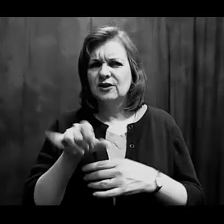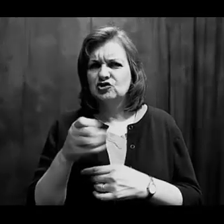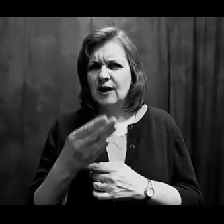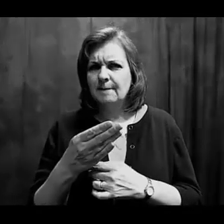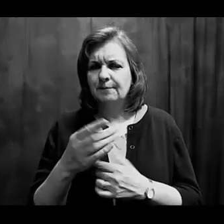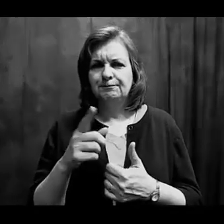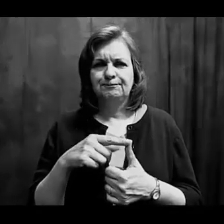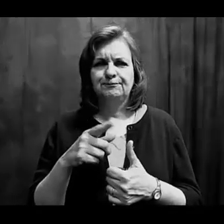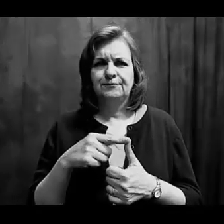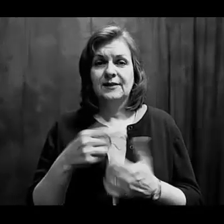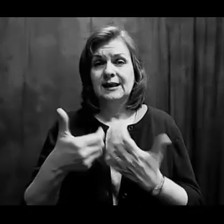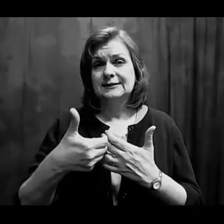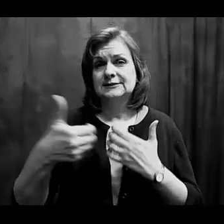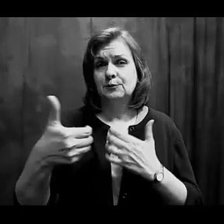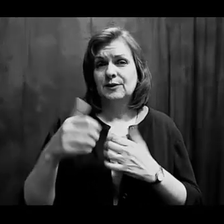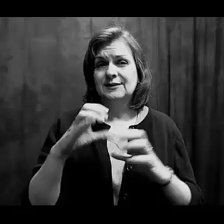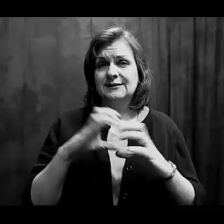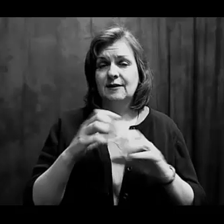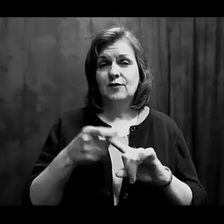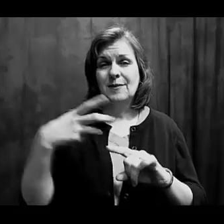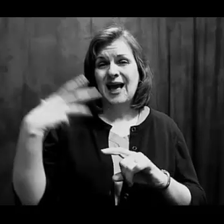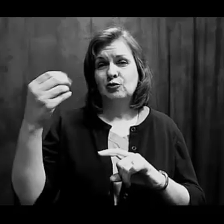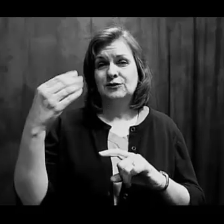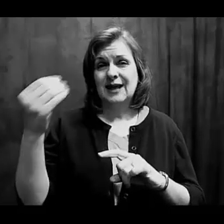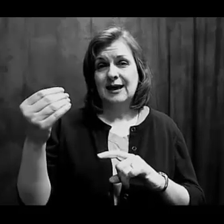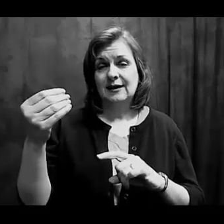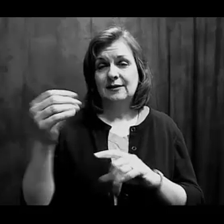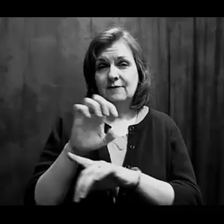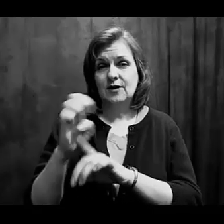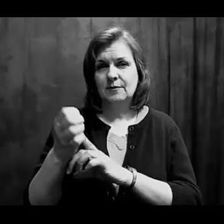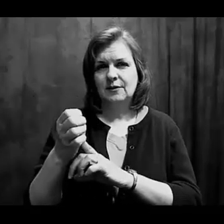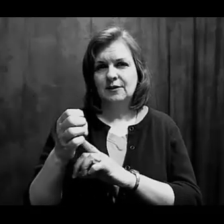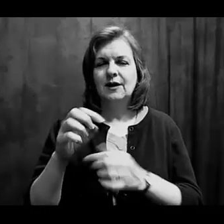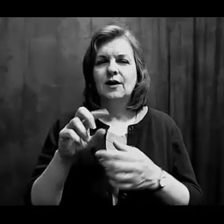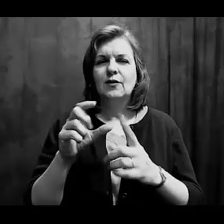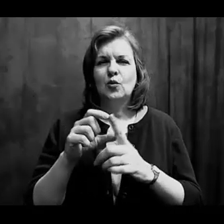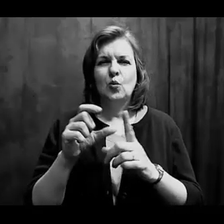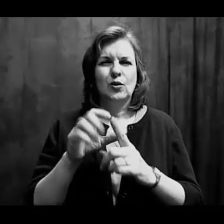so what is its job really?? well it's separates the cell from the outside environment